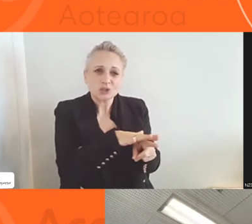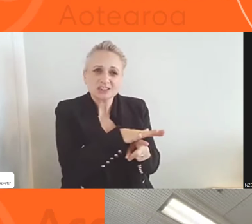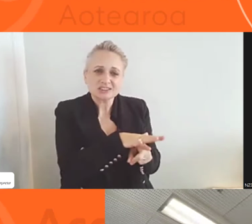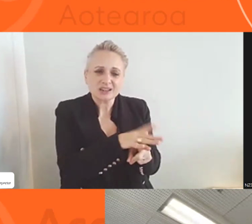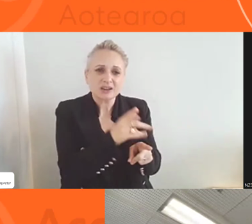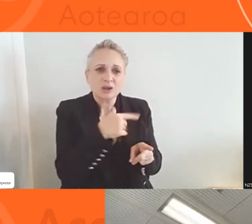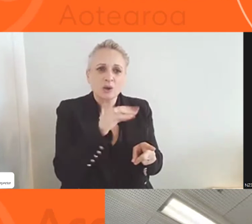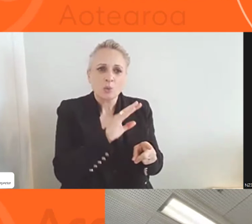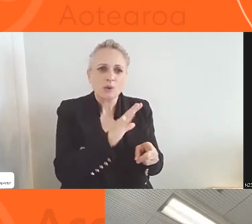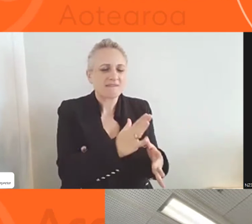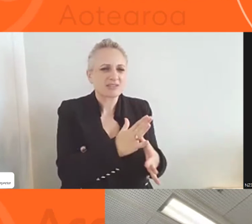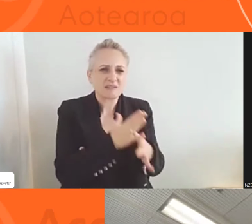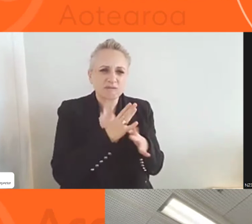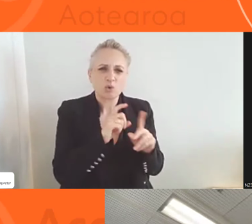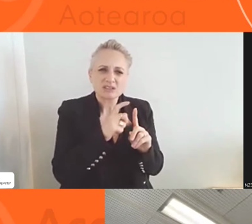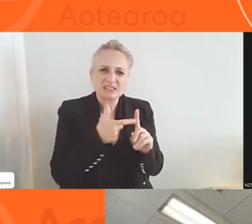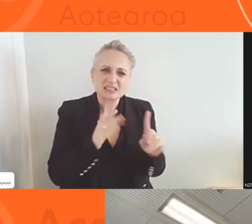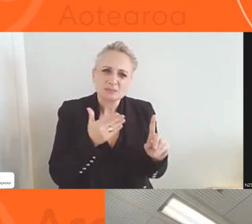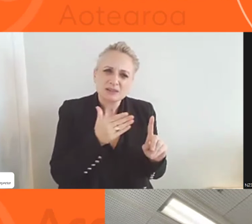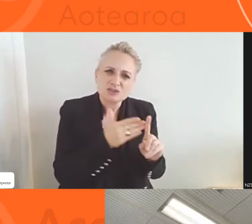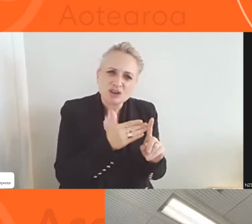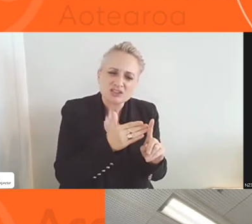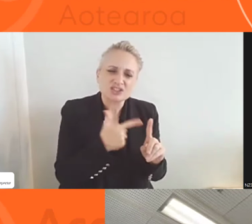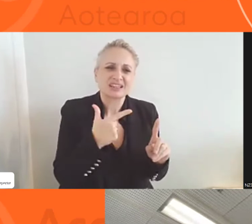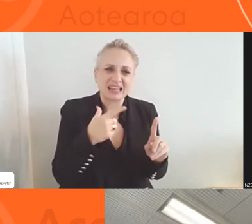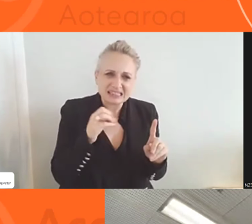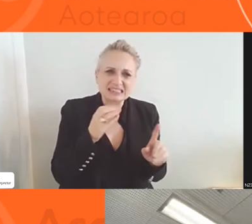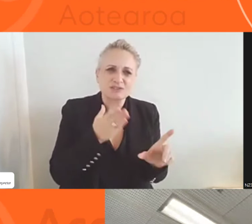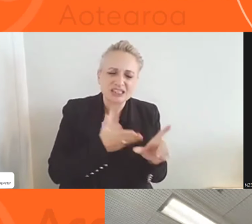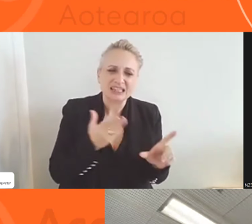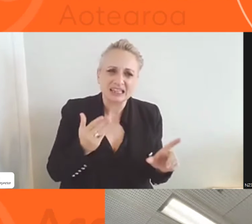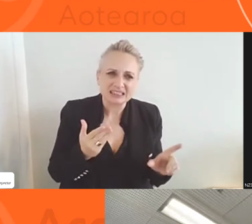the first consultation in 70 years, and yet we still don't know how